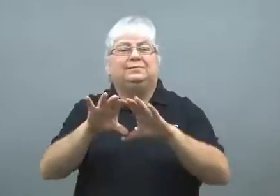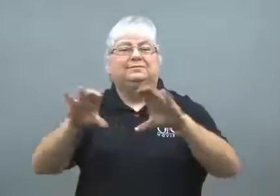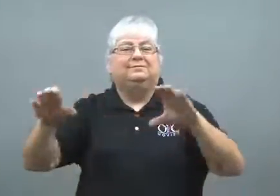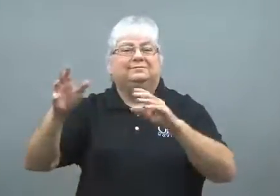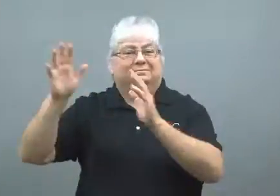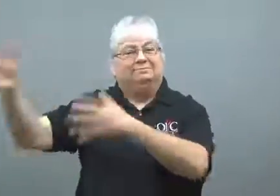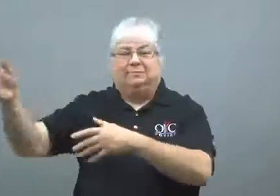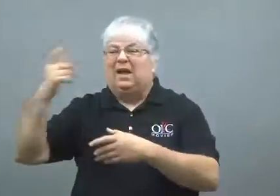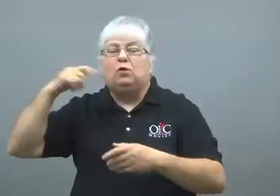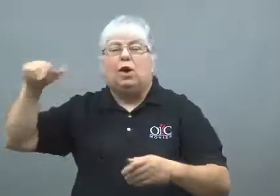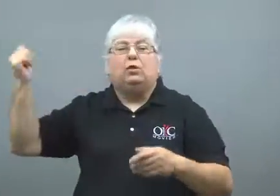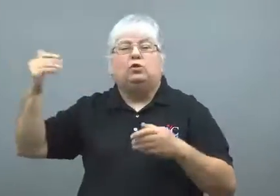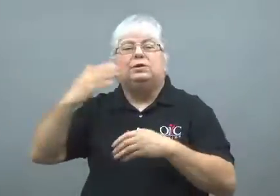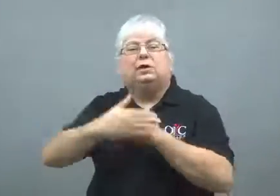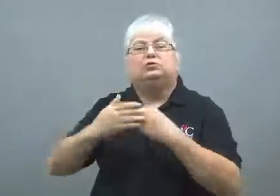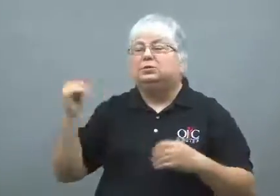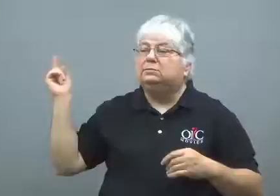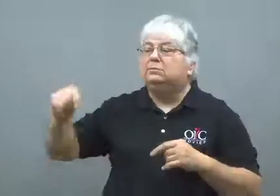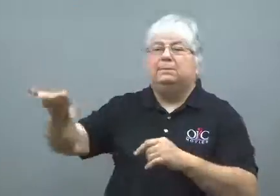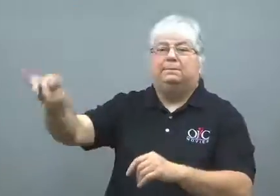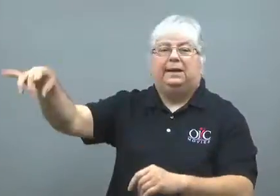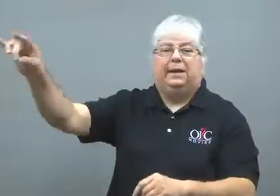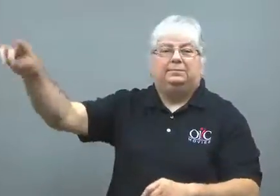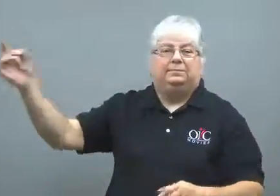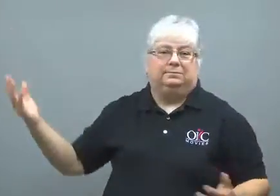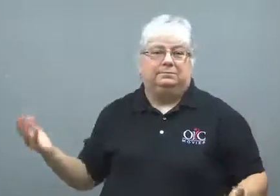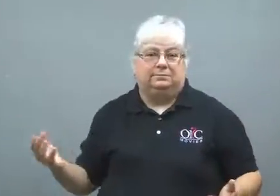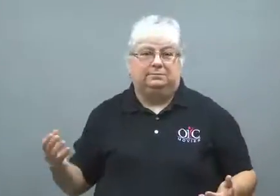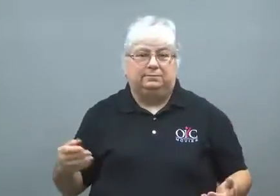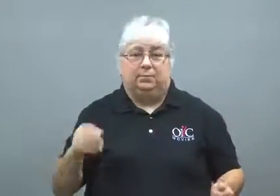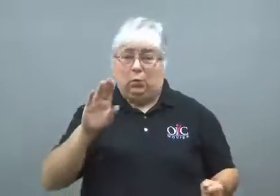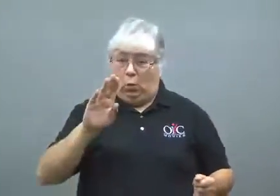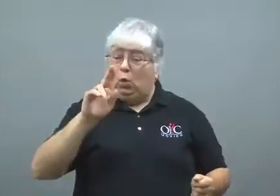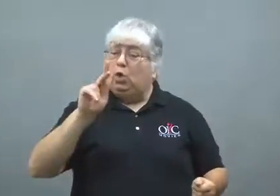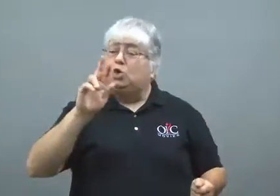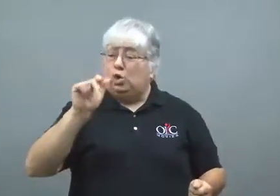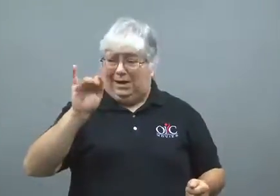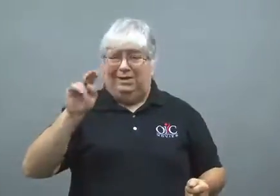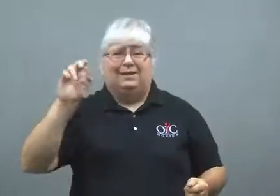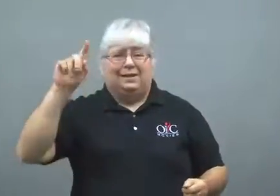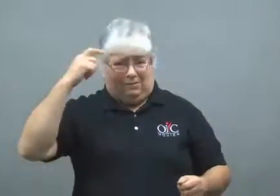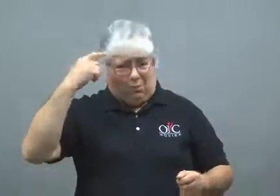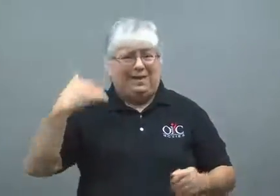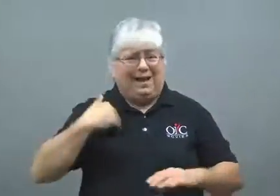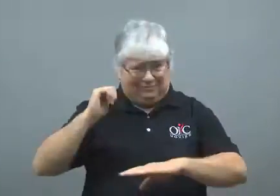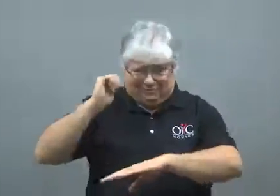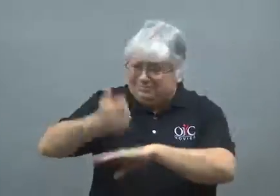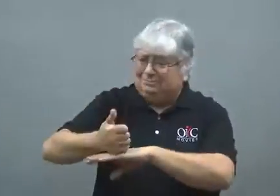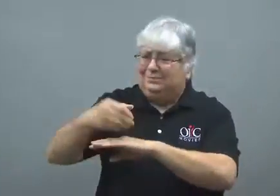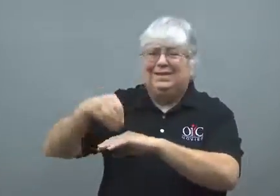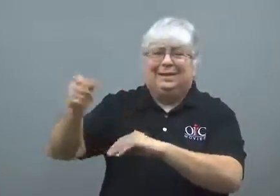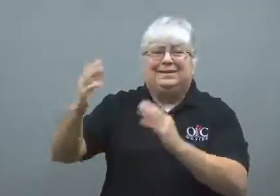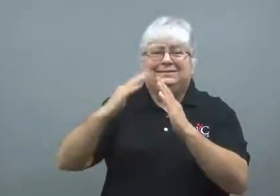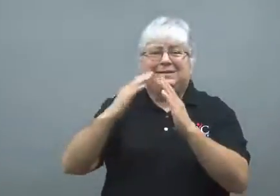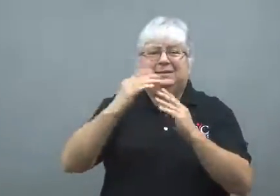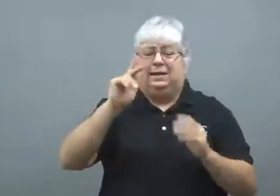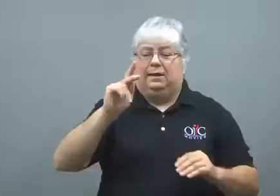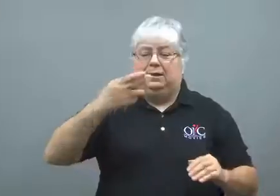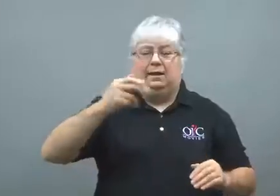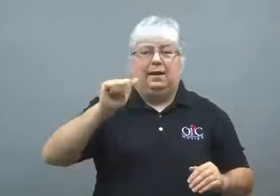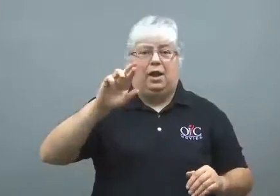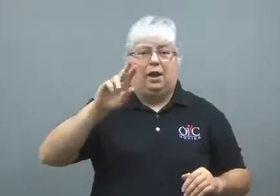Then other countries could come and pick up the bodies there.